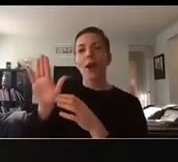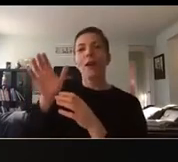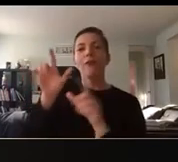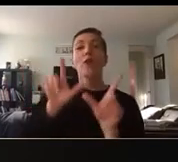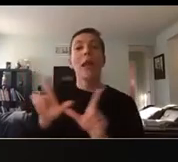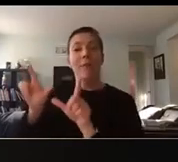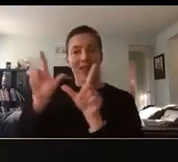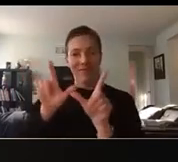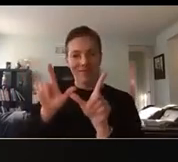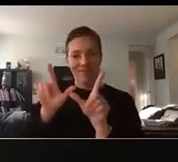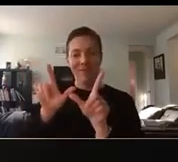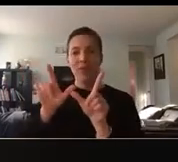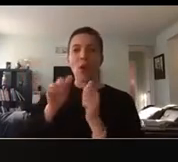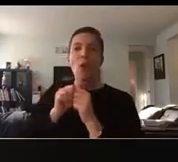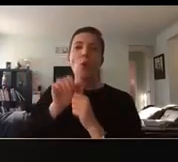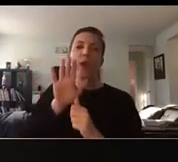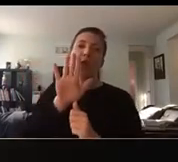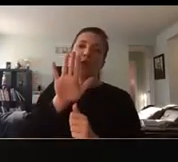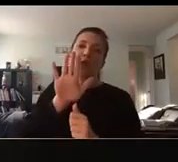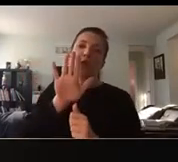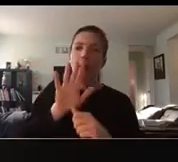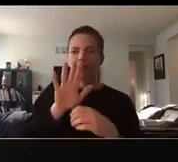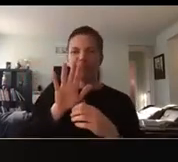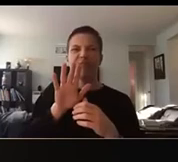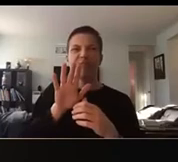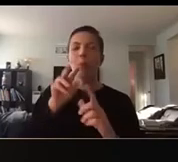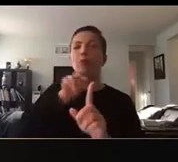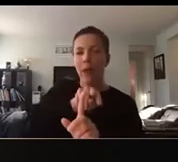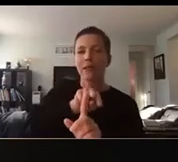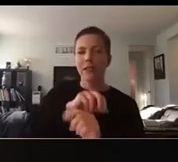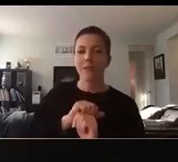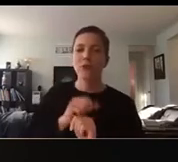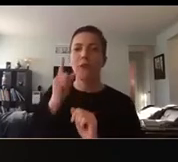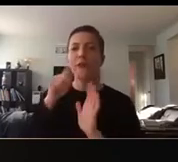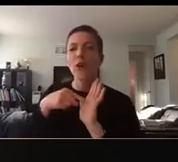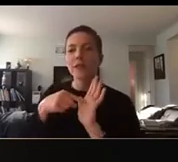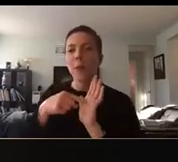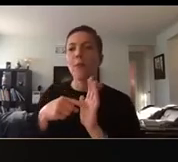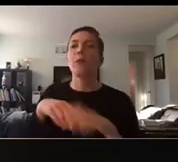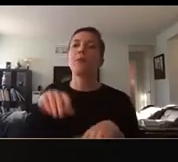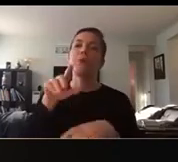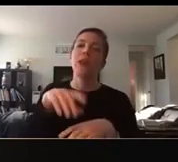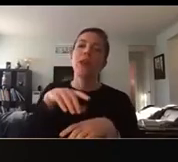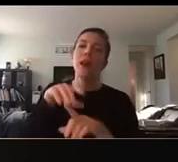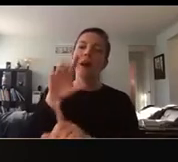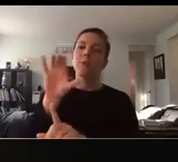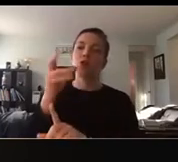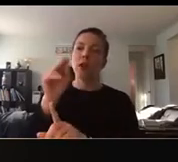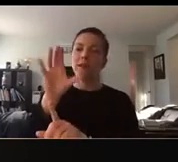person's they're framing with your perspective. So for example,